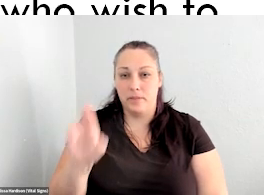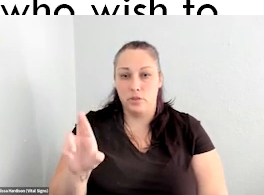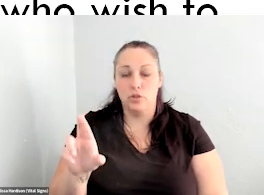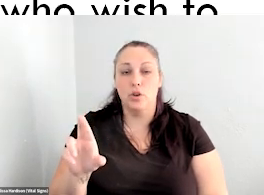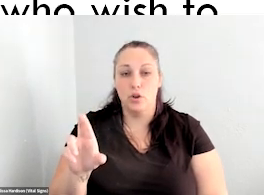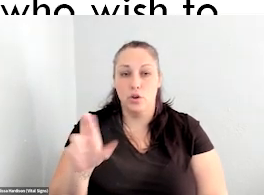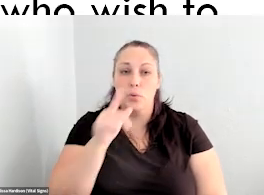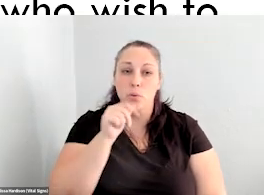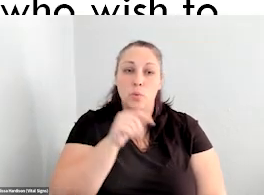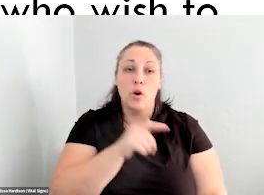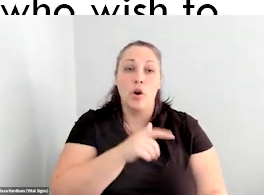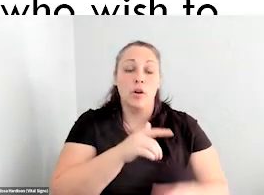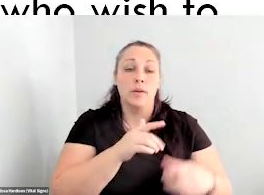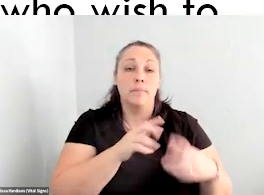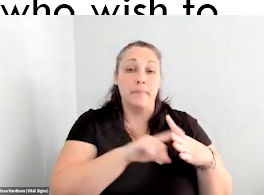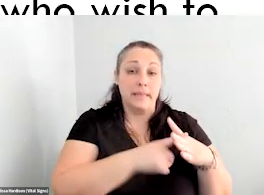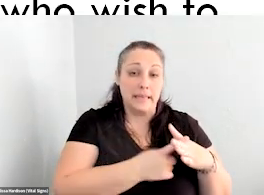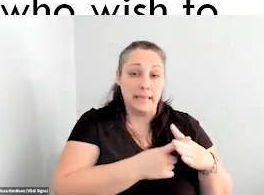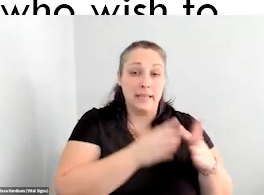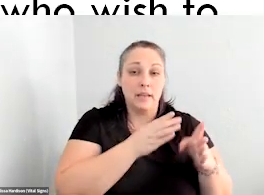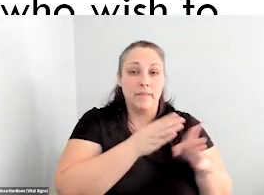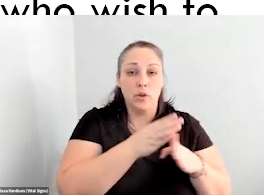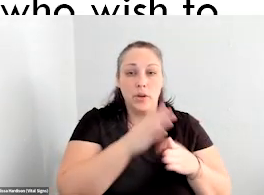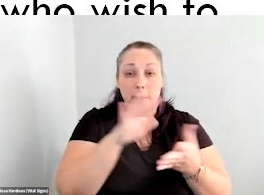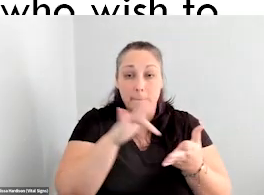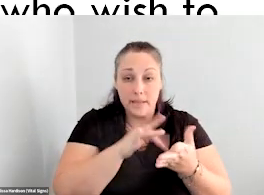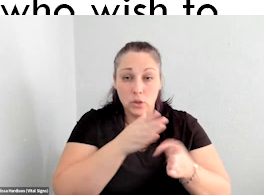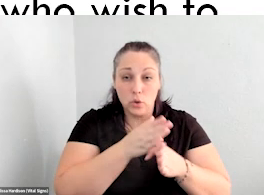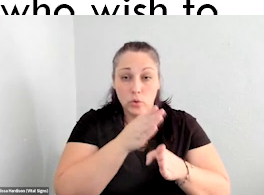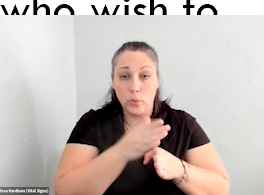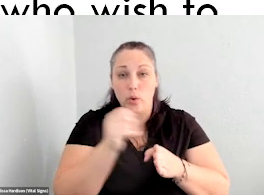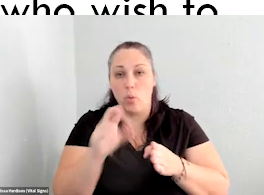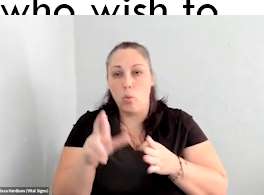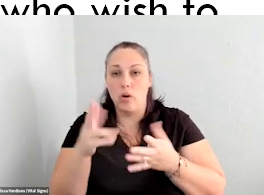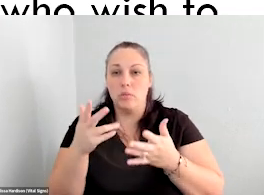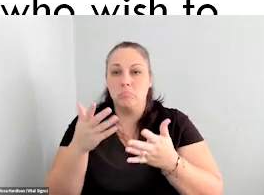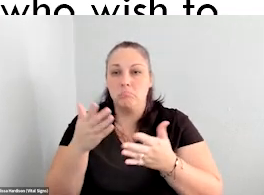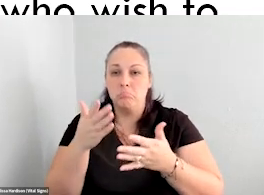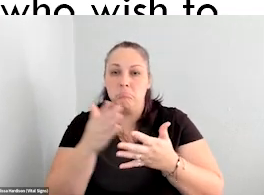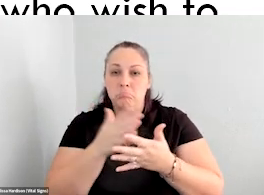and other component levels of your career to enter into EHR's Core Research program.